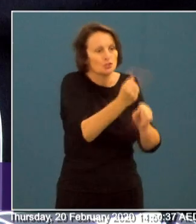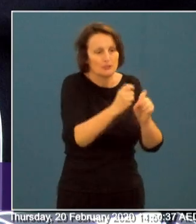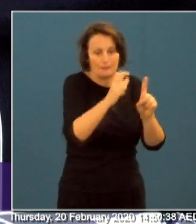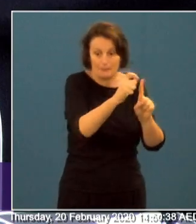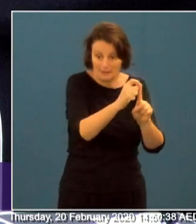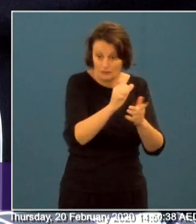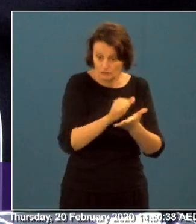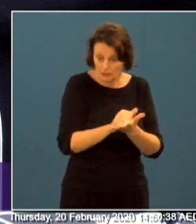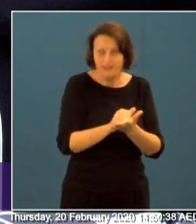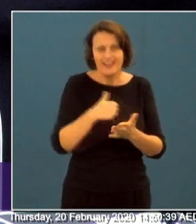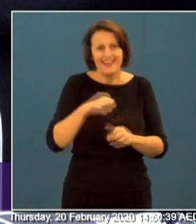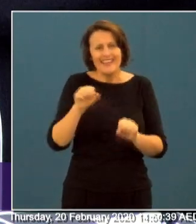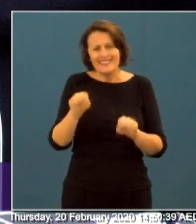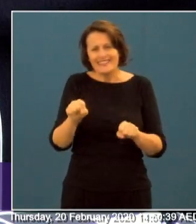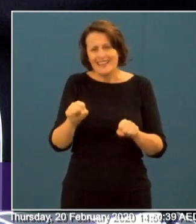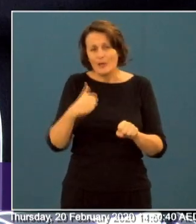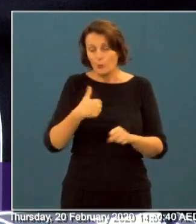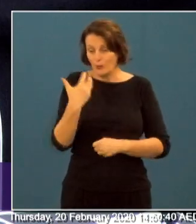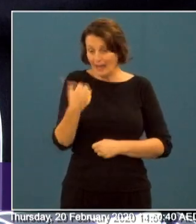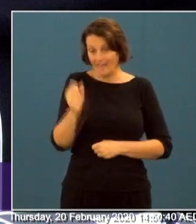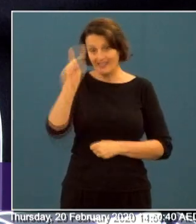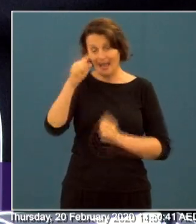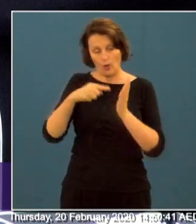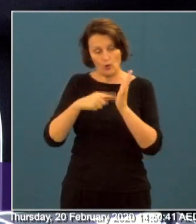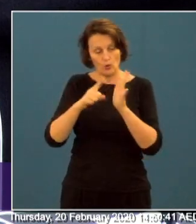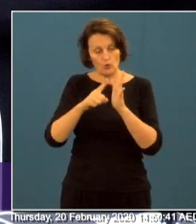So there are tools that have been developed, such as Project ECHO,